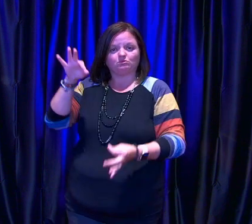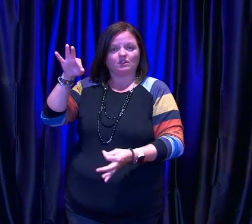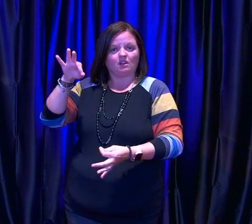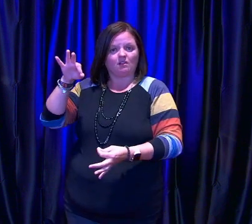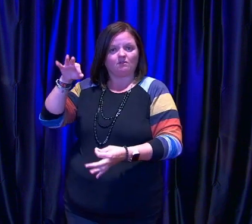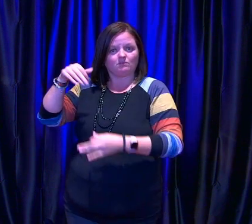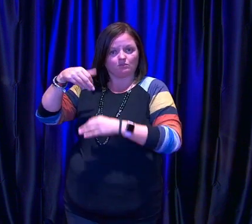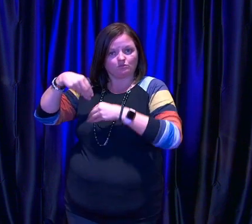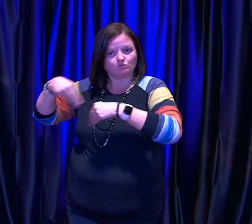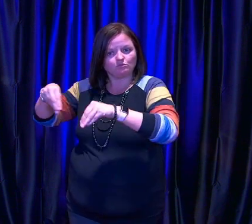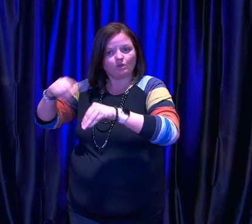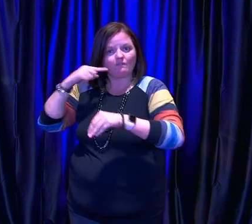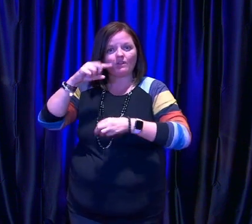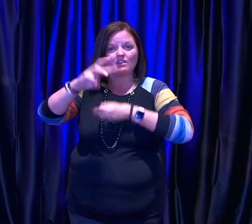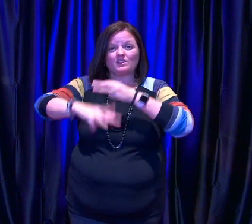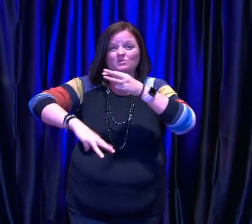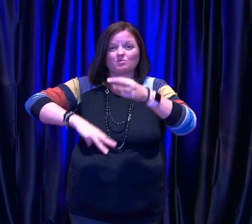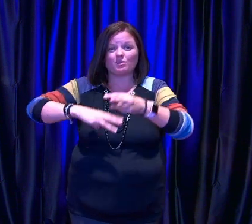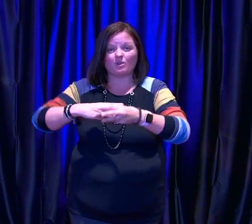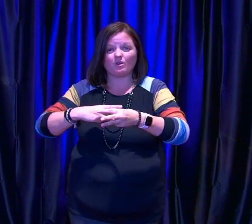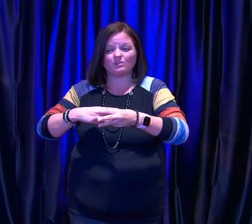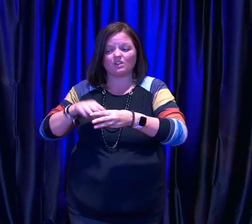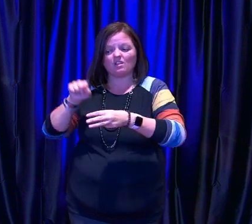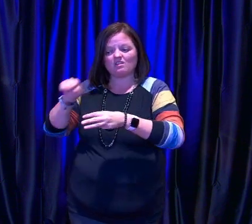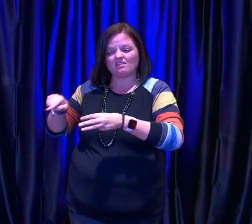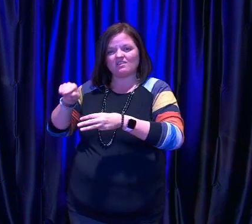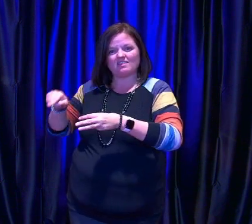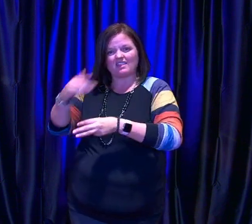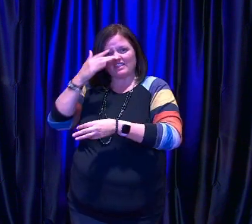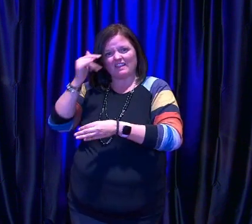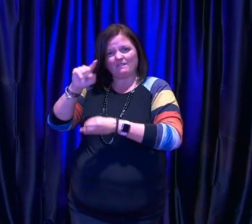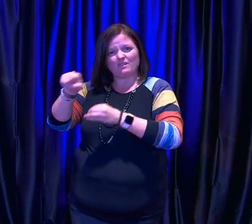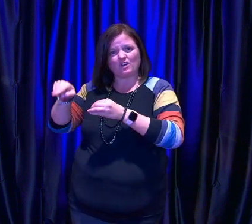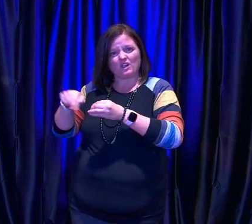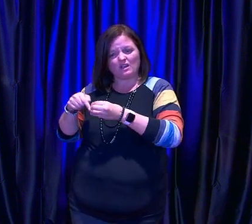of this world those are the things that they forgot along the way and let go